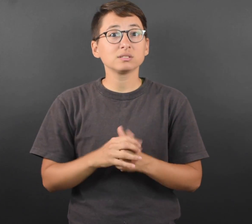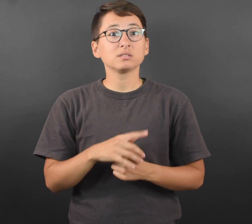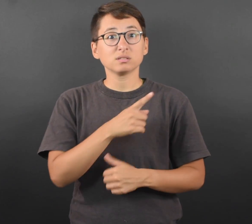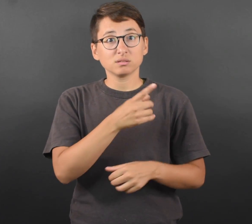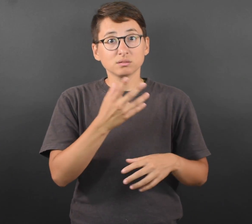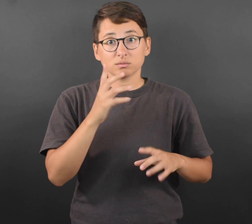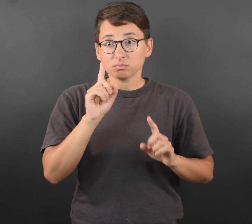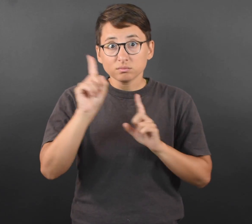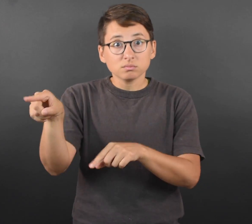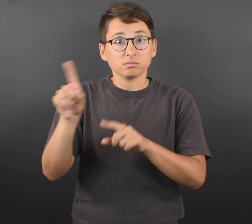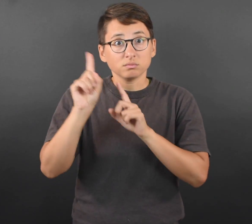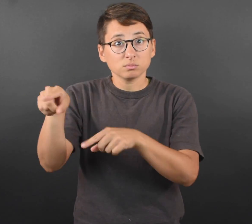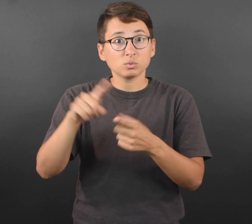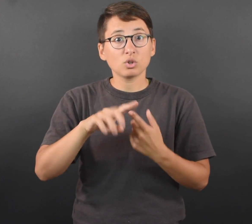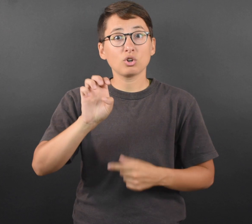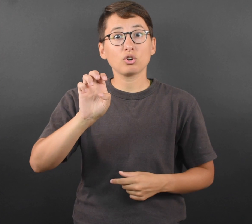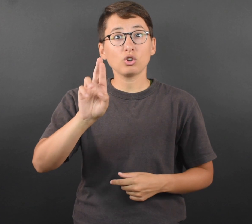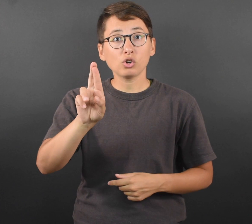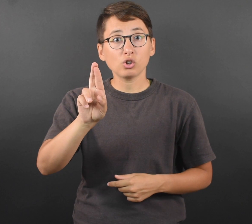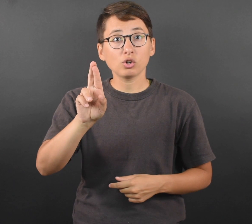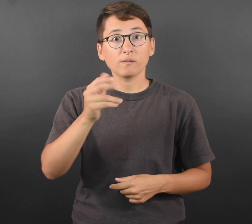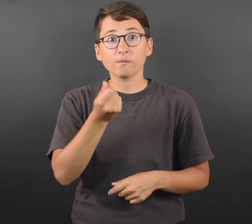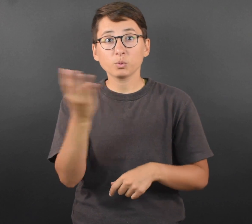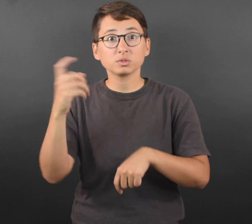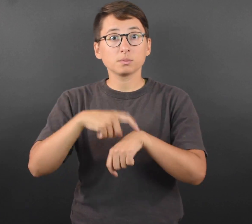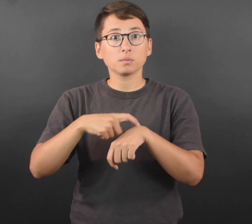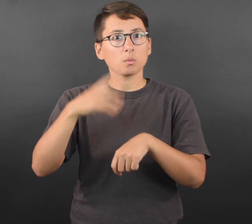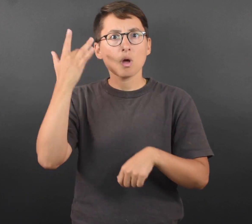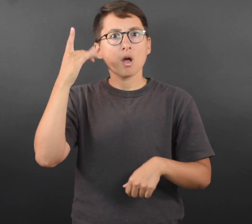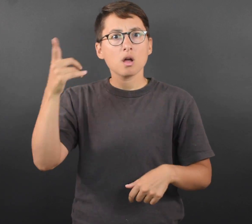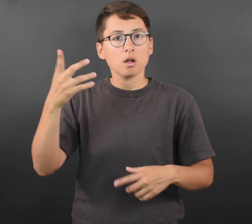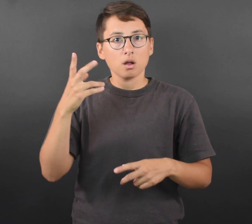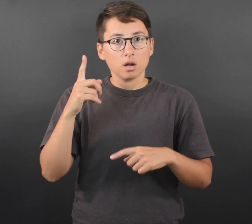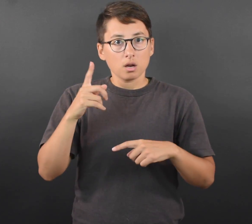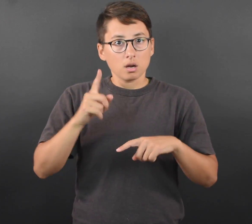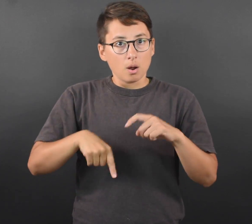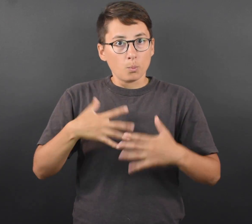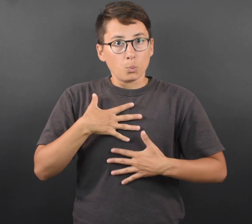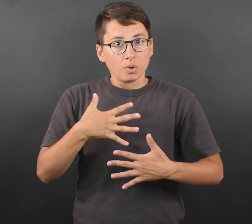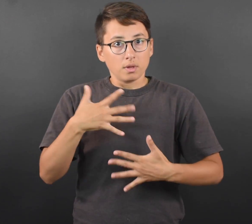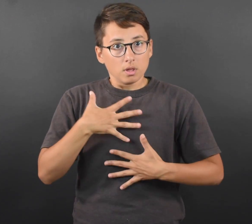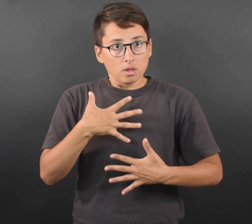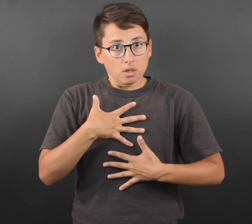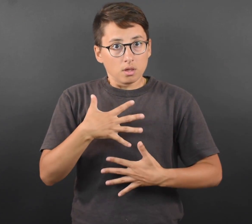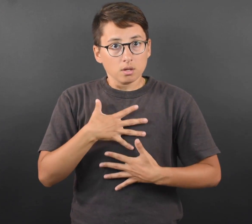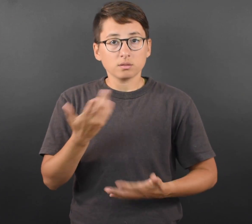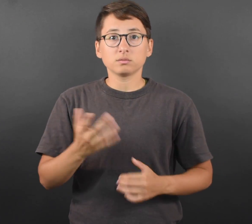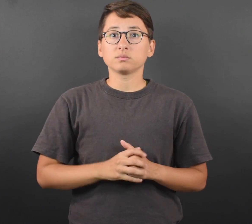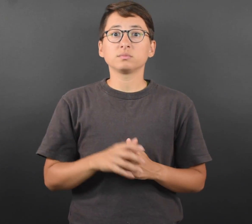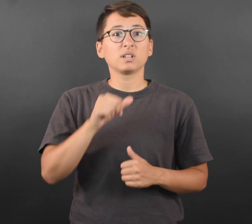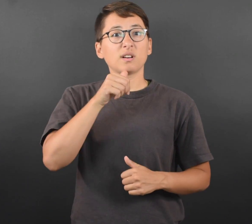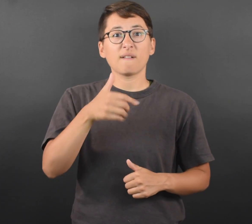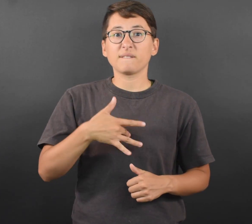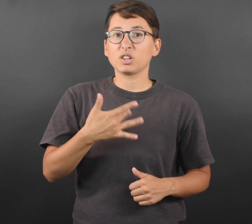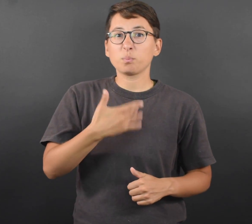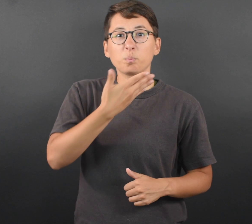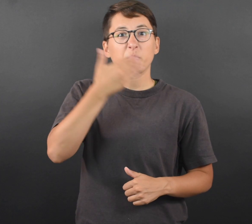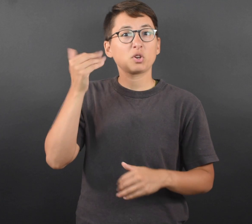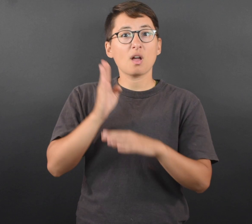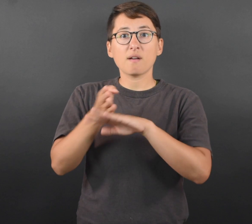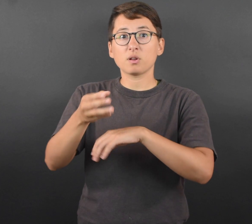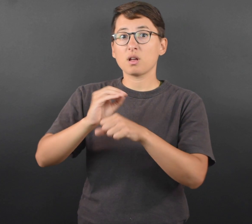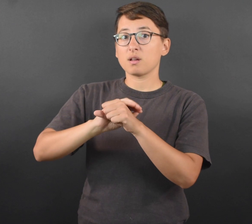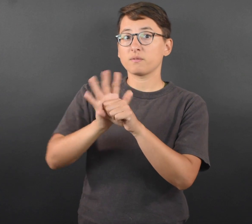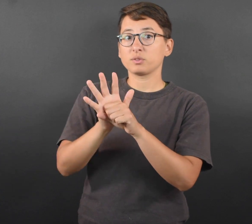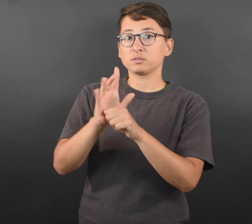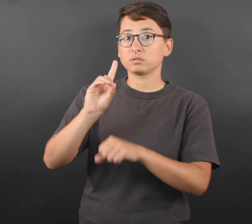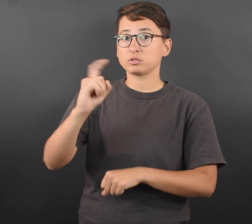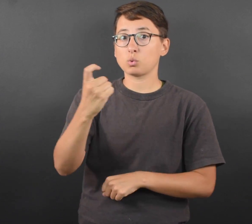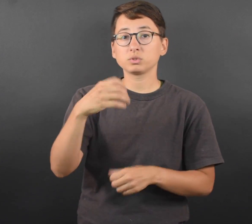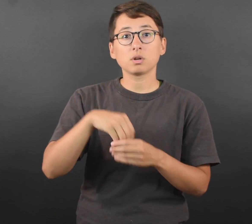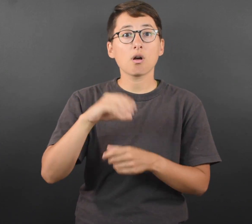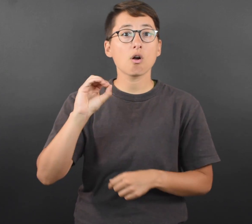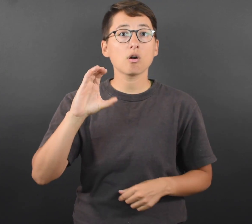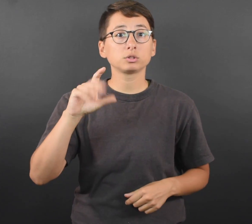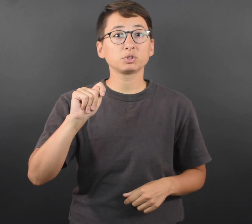of breath, she still wasn't feeling better after her COVID diagnosis in late October 2020.